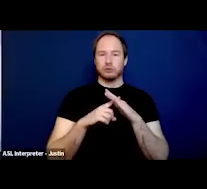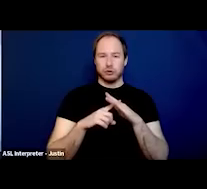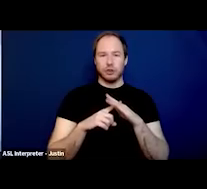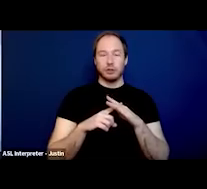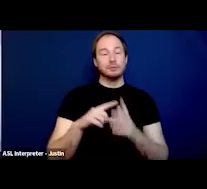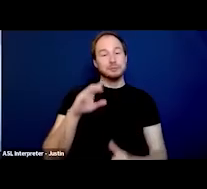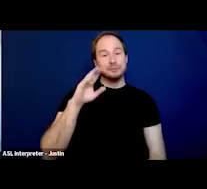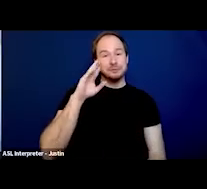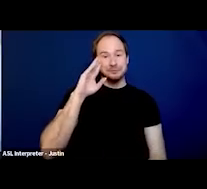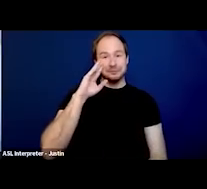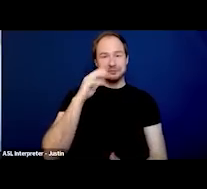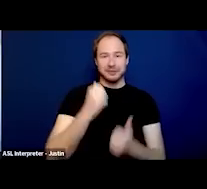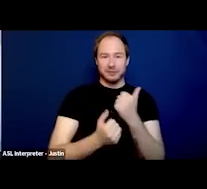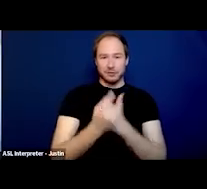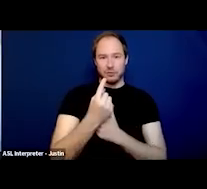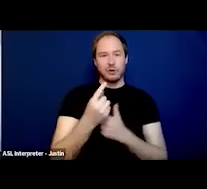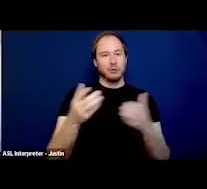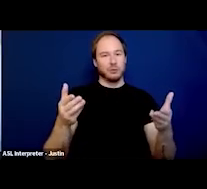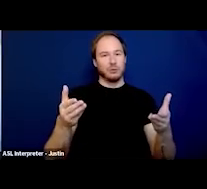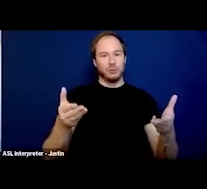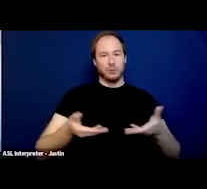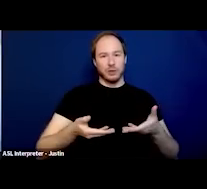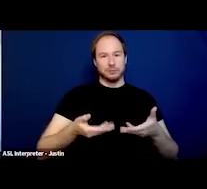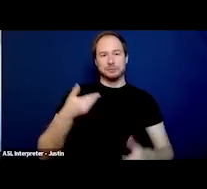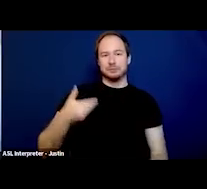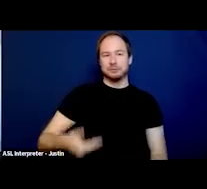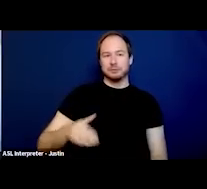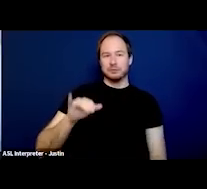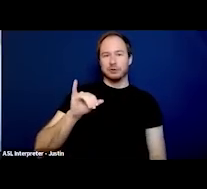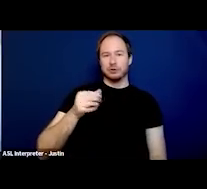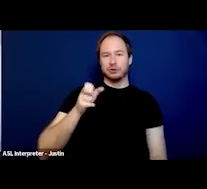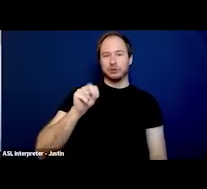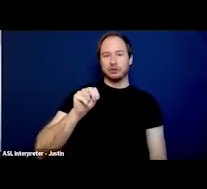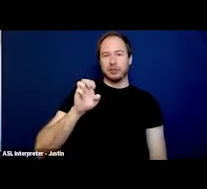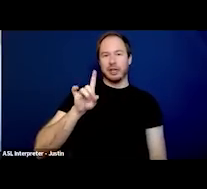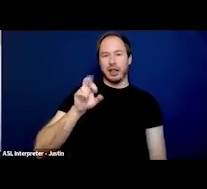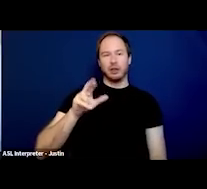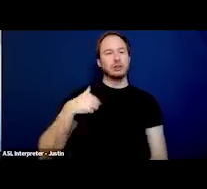Hi, everybody, and welcome. My name is Jen Elder. I'm the director of SAMHSA's